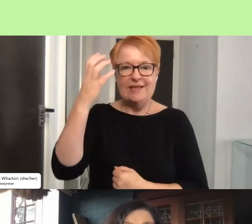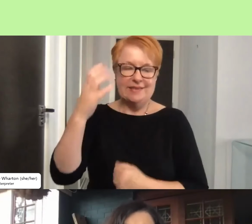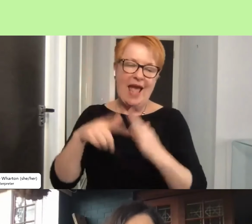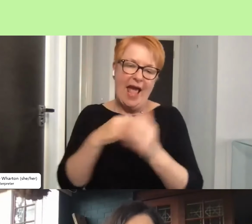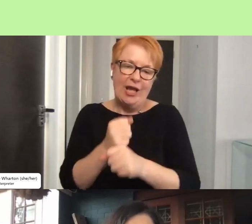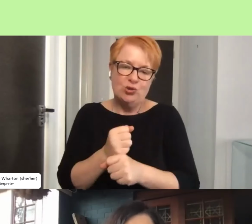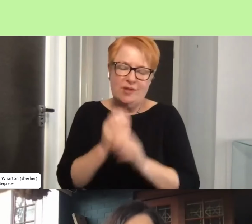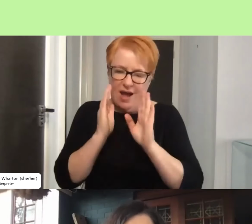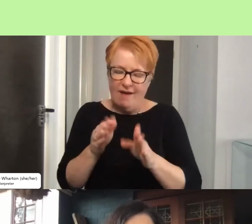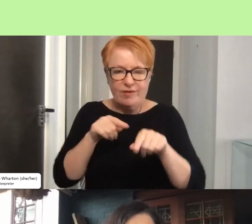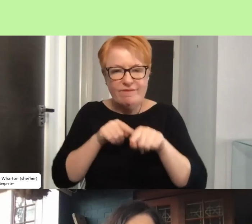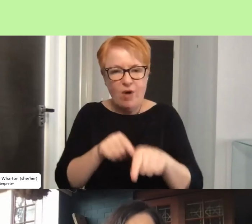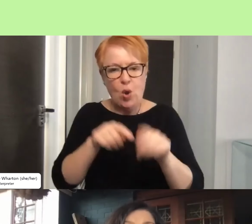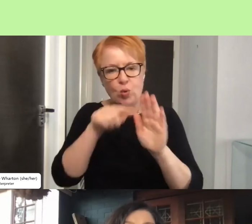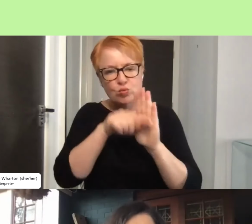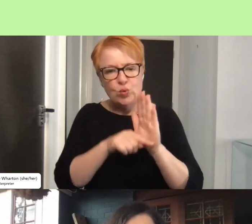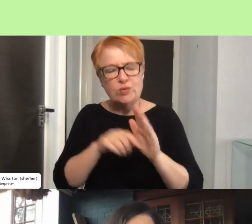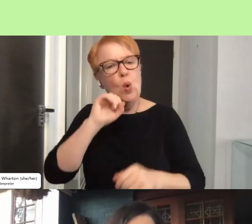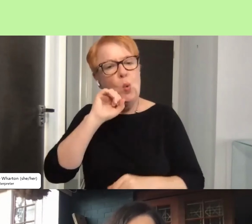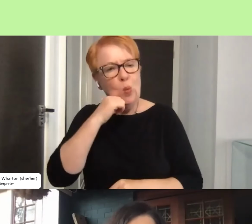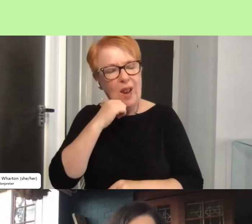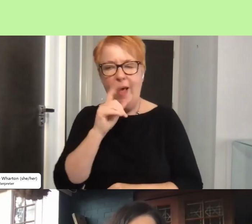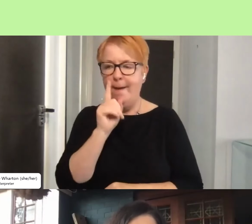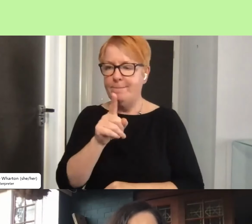We have/we will follow the rules, but that's not why we're here.